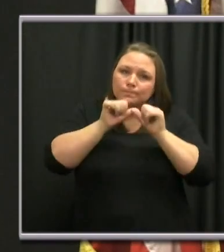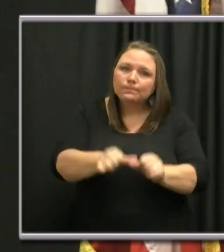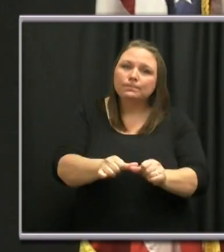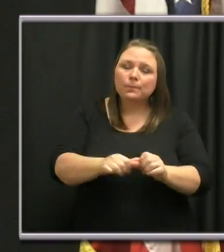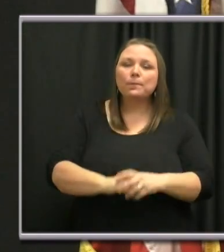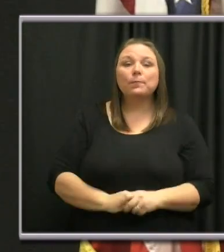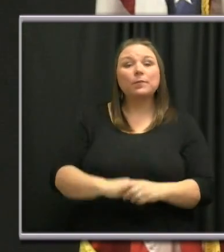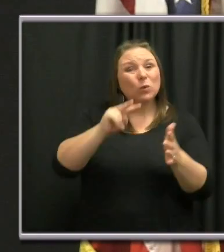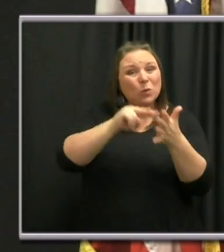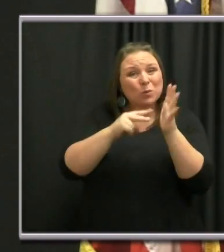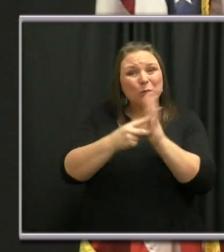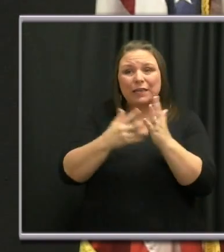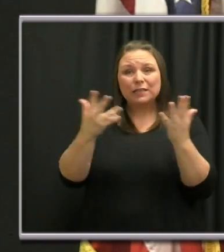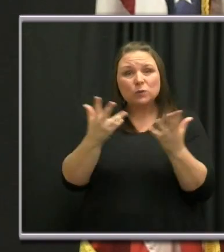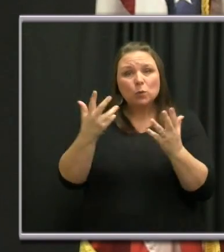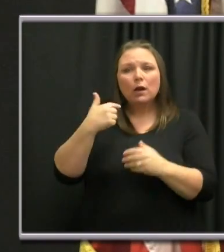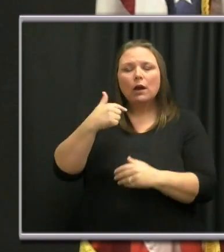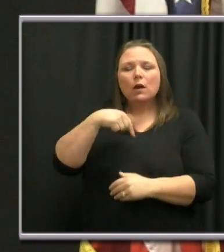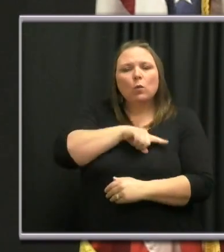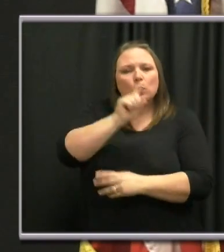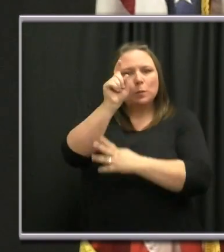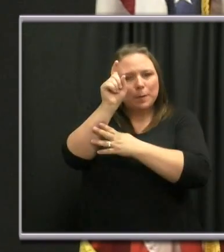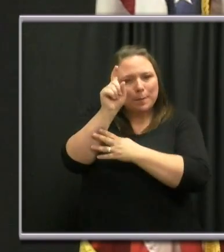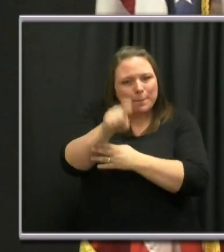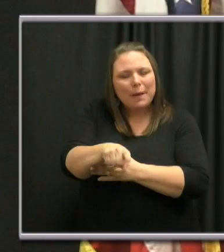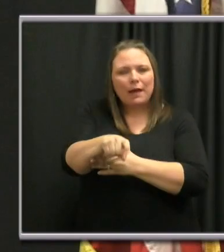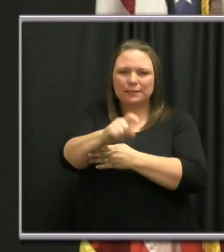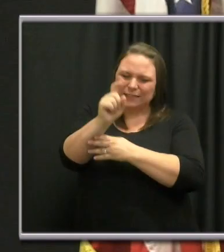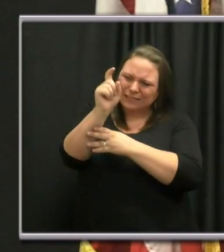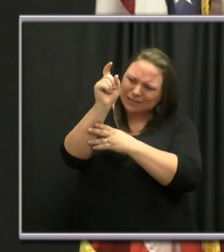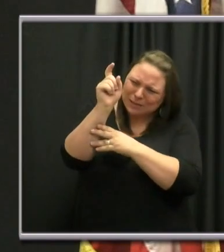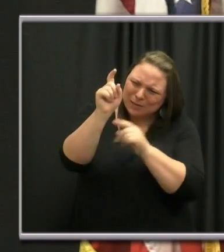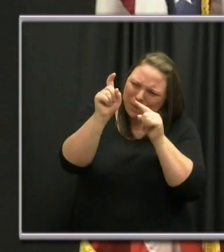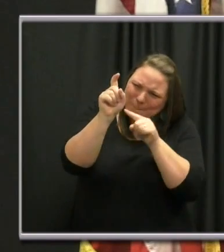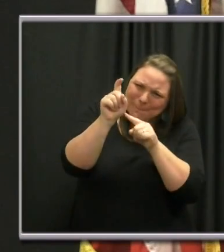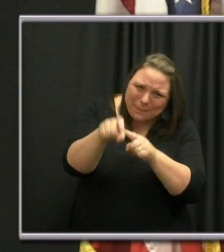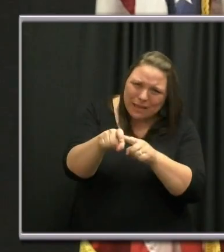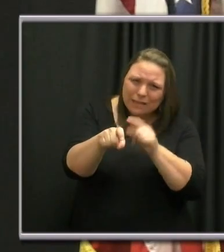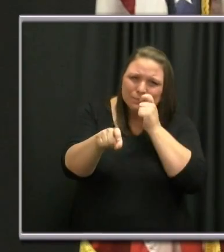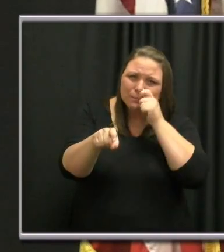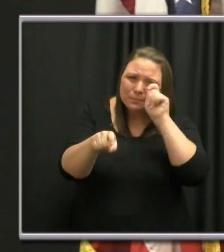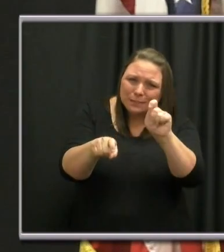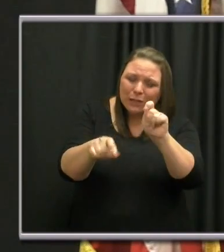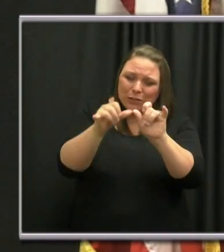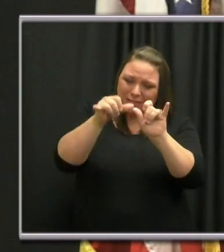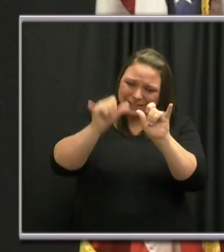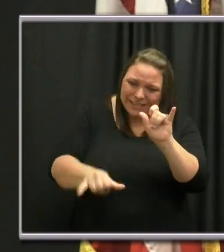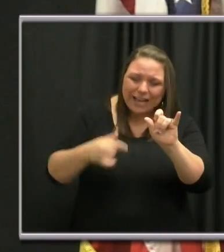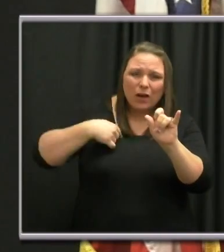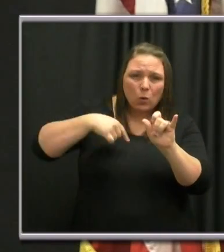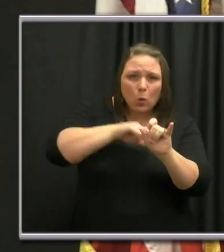DESPERATE MEASURES. TO THIS END